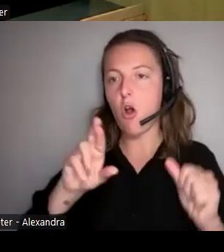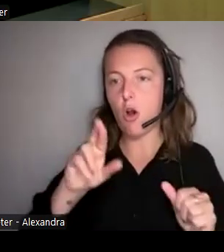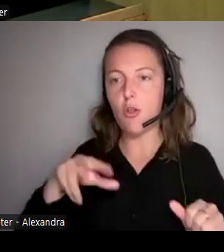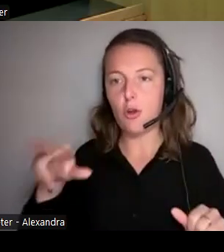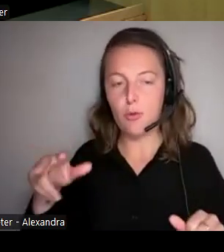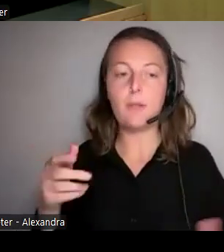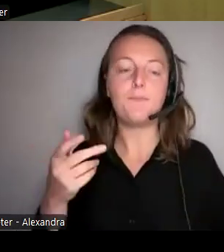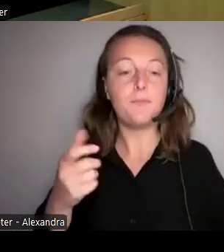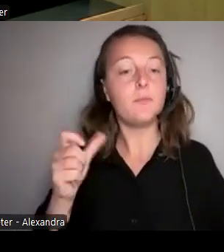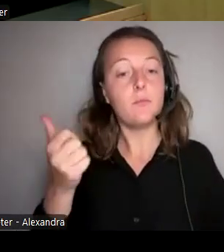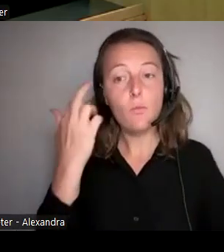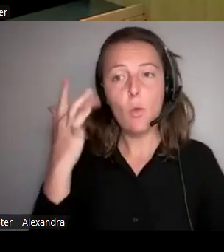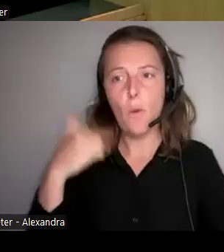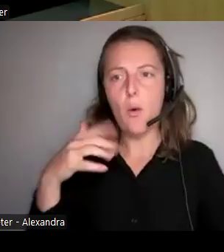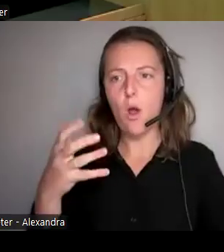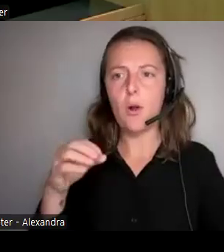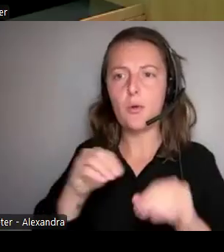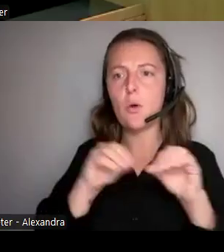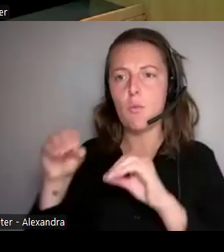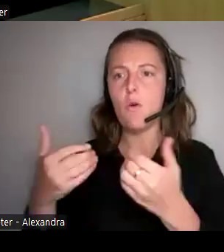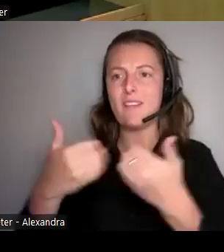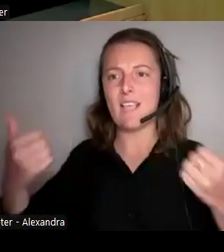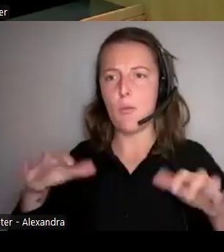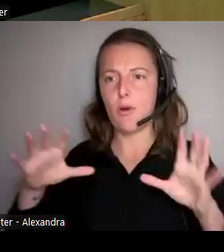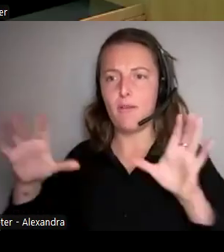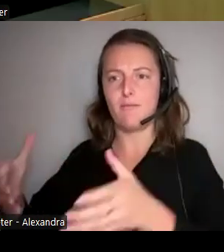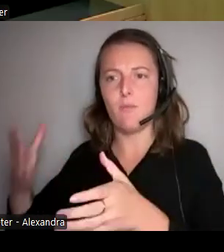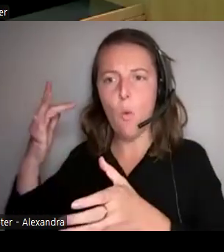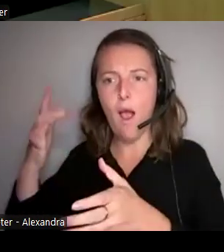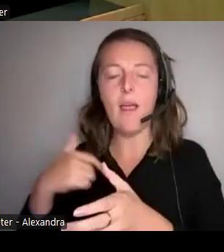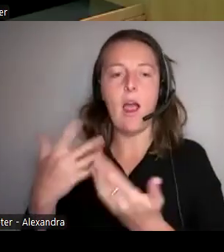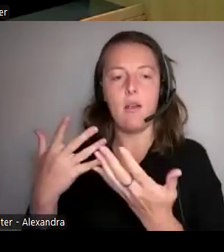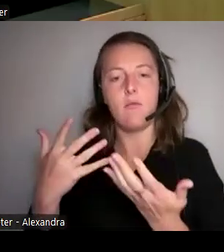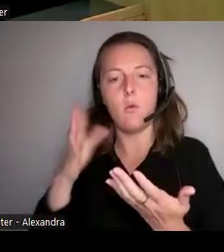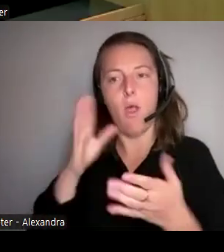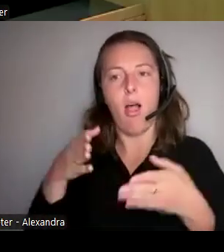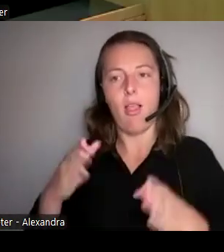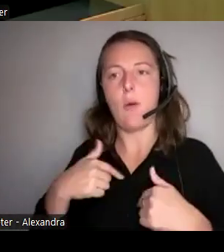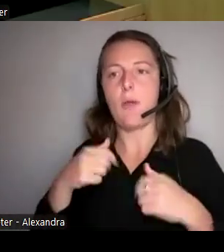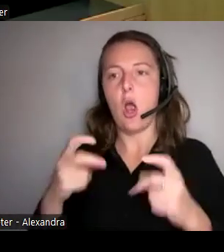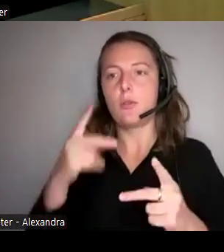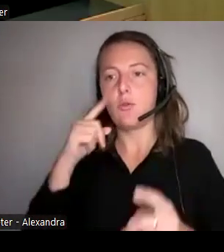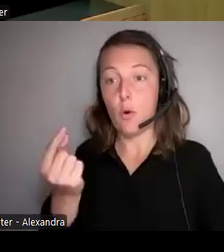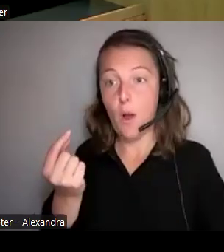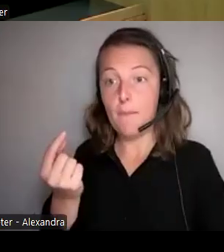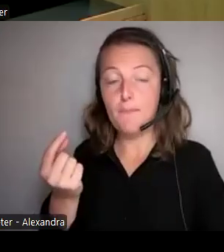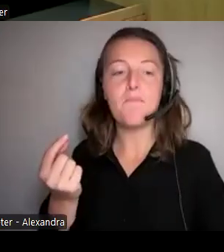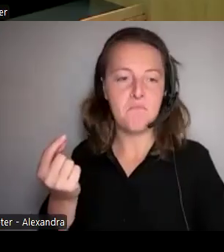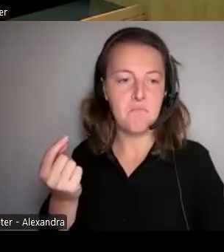to move it out of the um other trials is because it would allow me the opportunity to then modulate